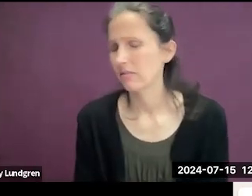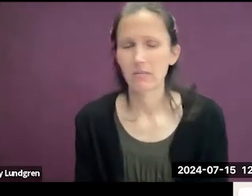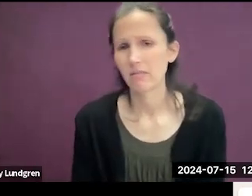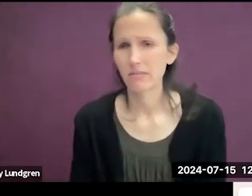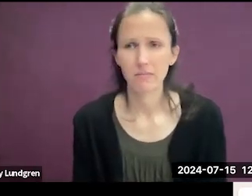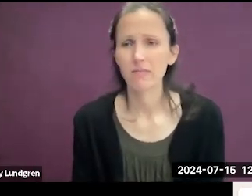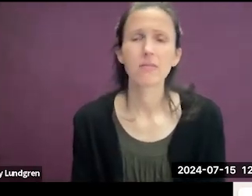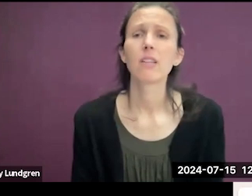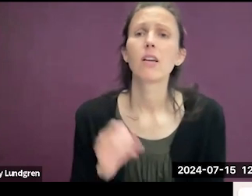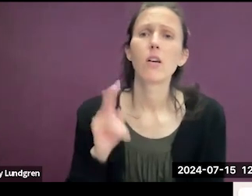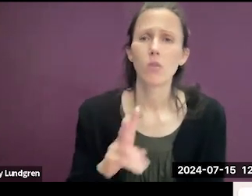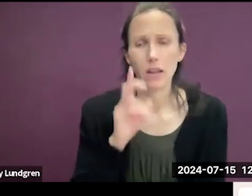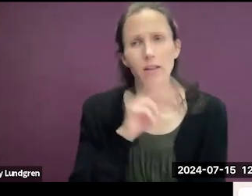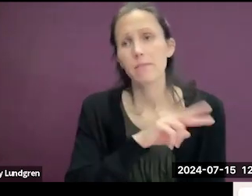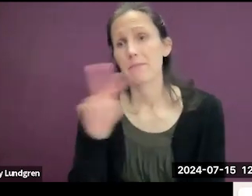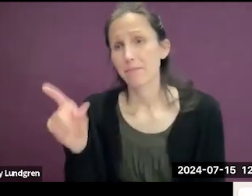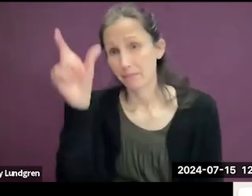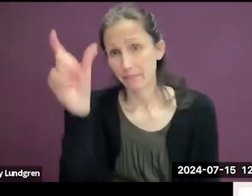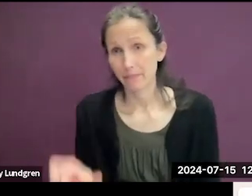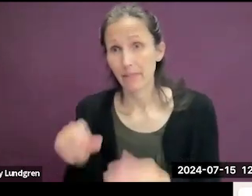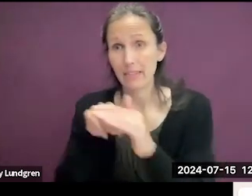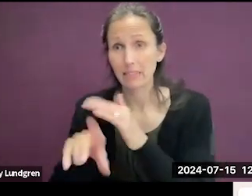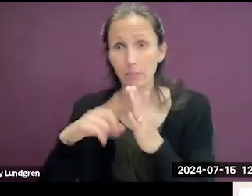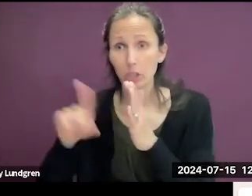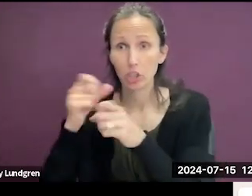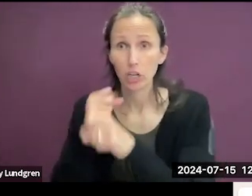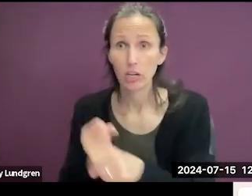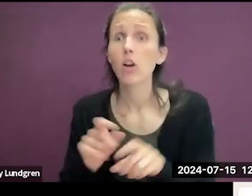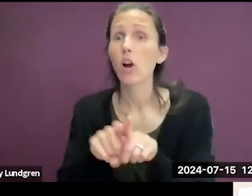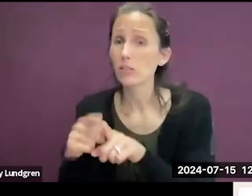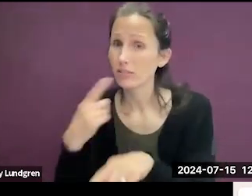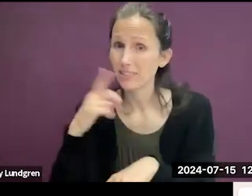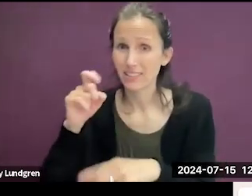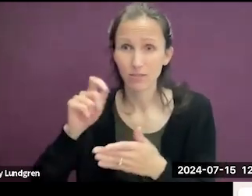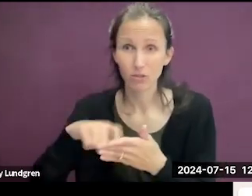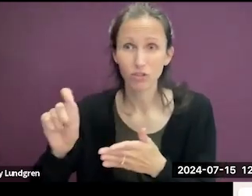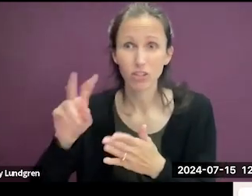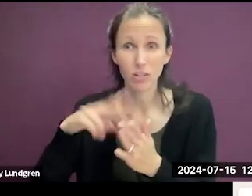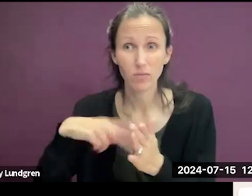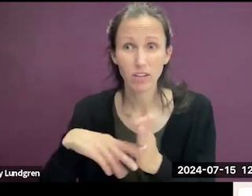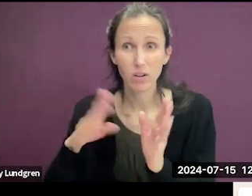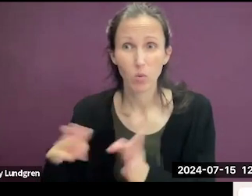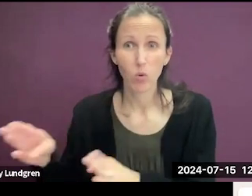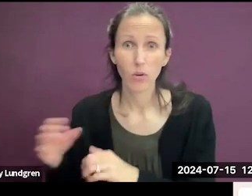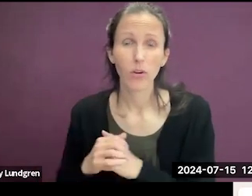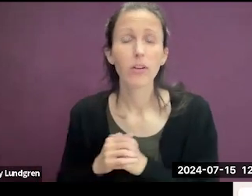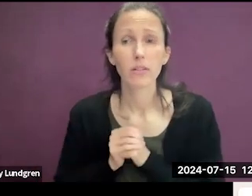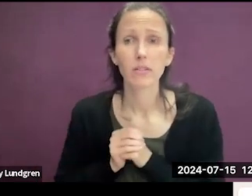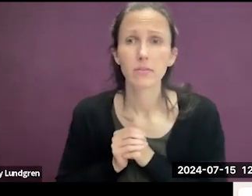So if we look over here at our accessibility check, it also tells us we need to check our reading order on slide number 32.